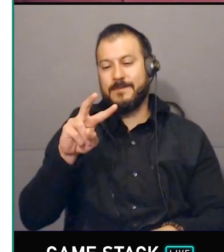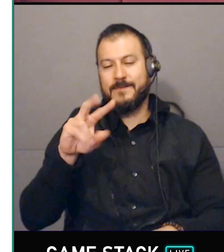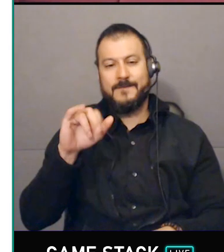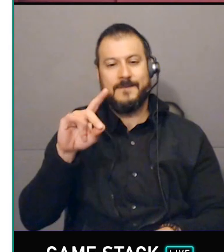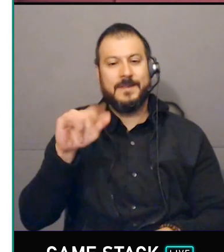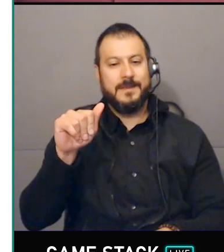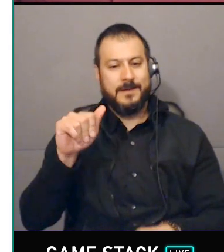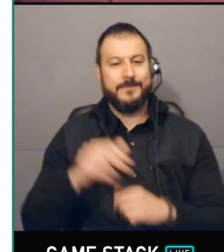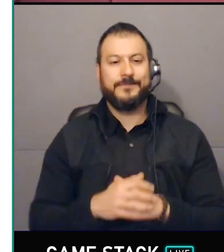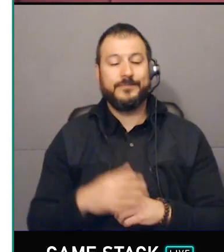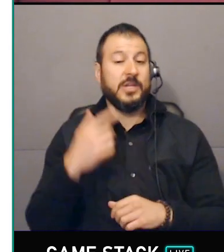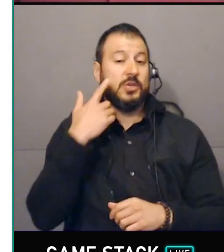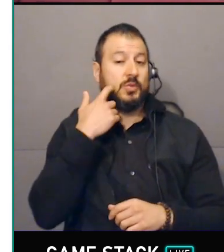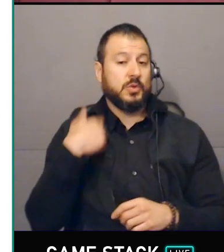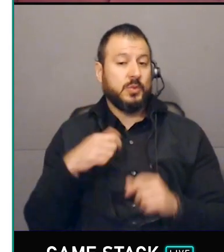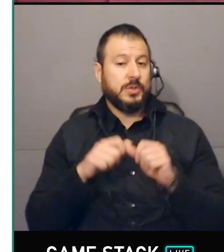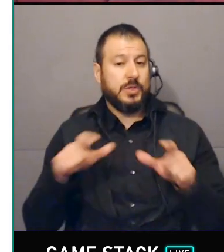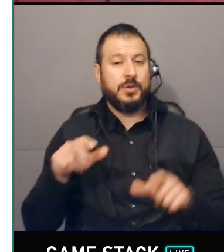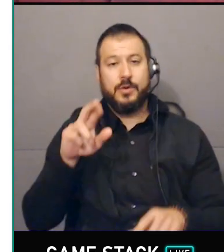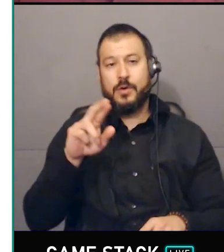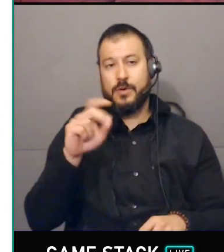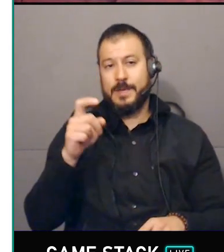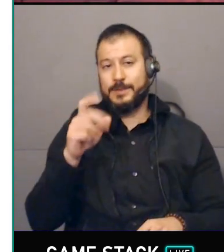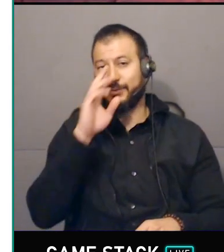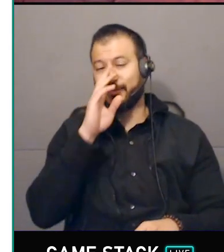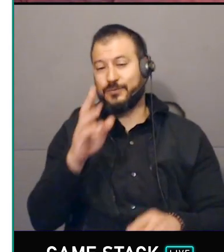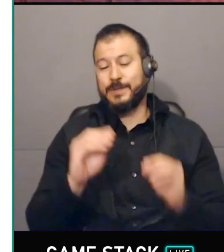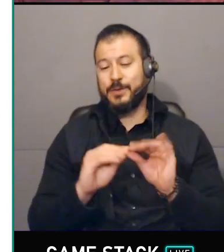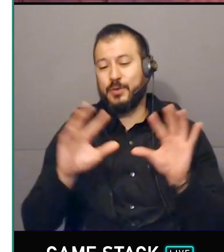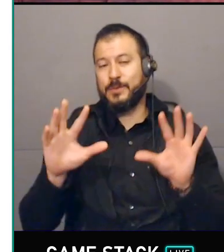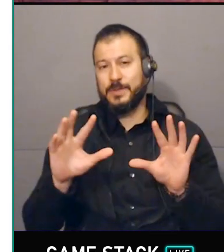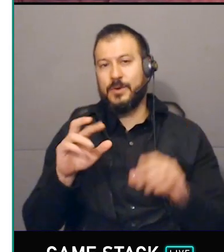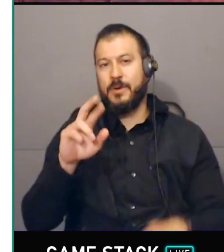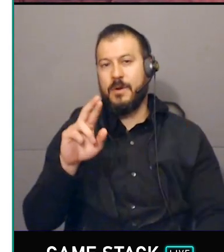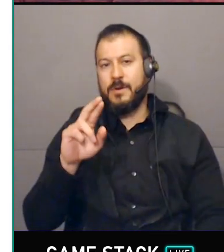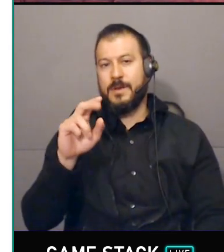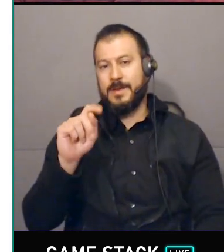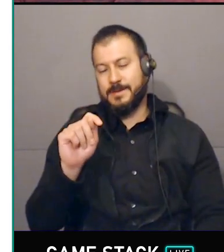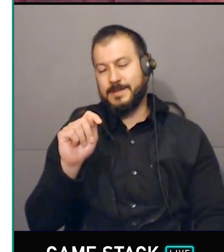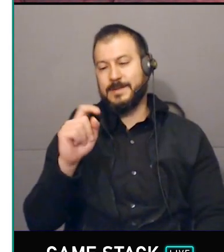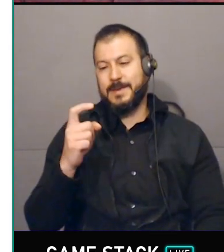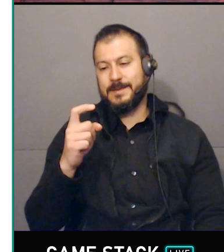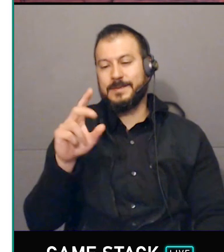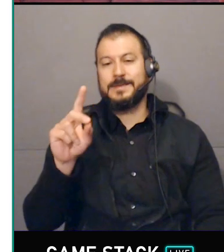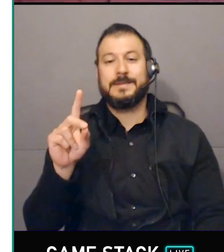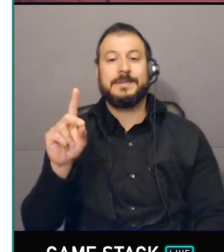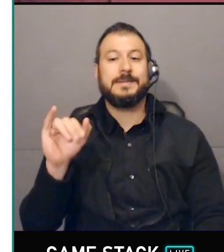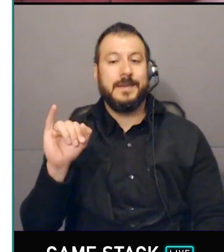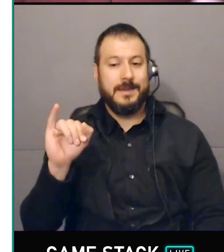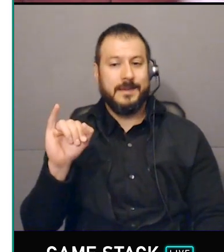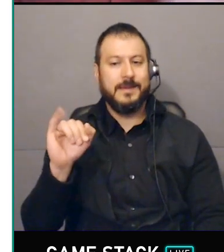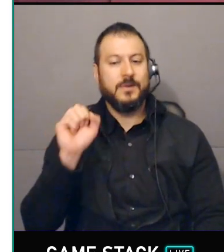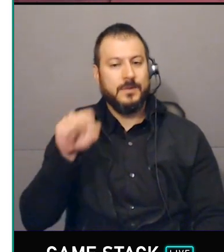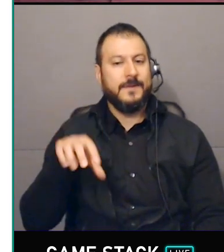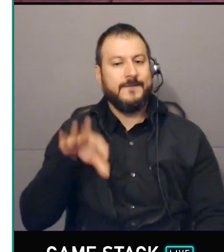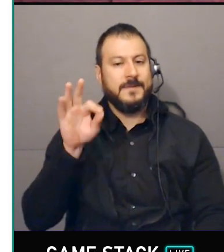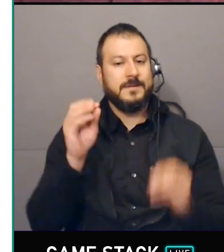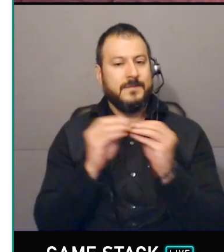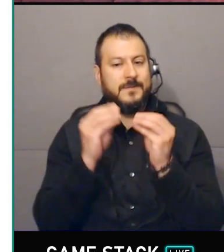So recently we launched RTX Direct Illumination, also known as RTXDI. You can find more information on developer web pages here.